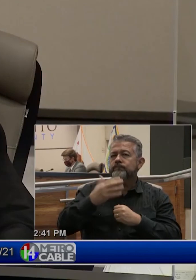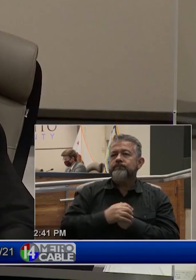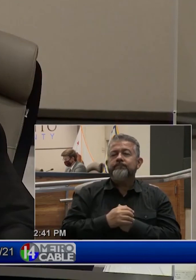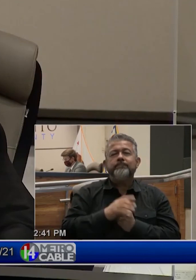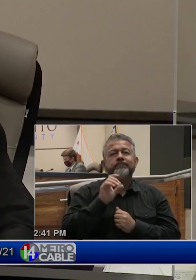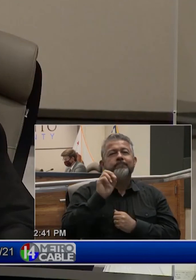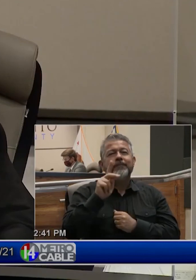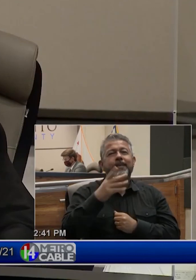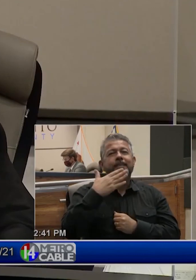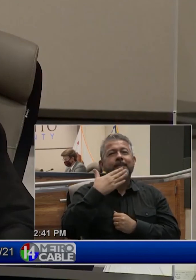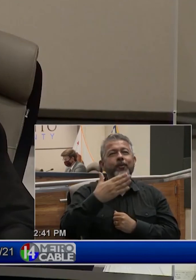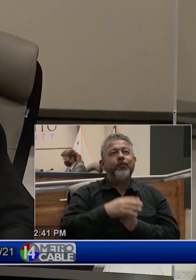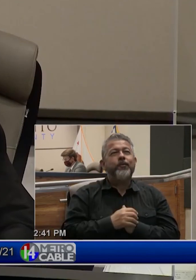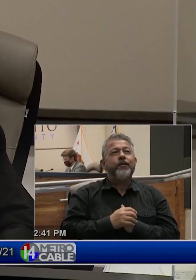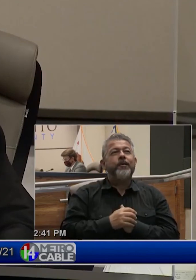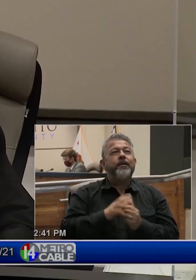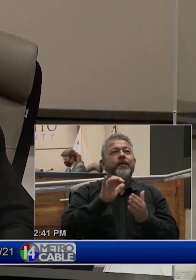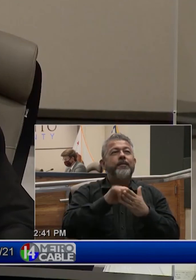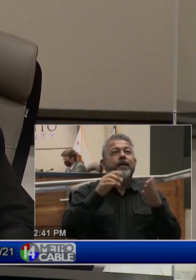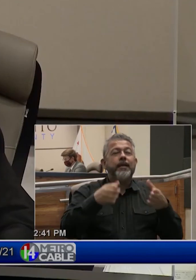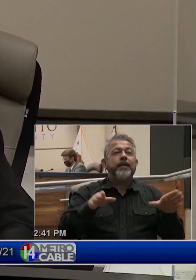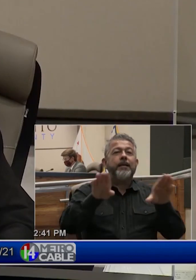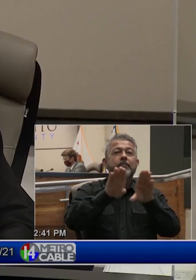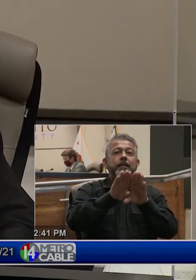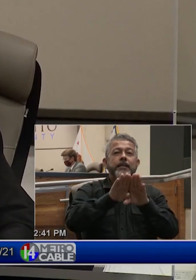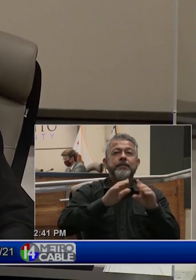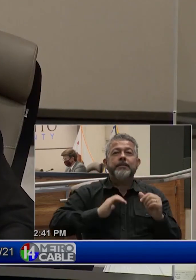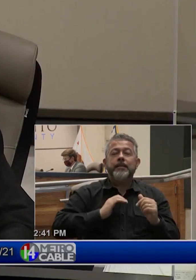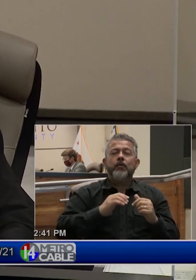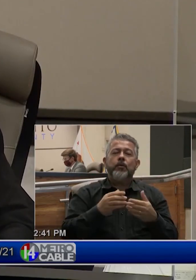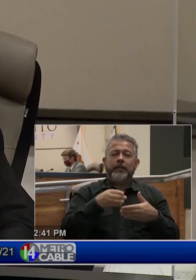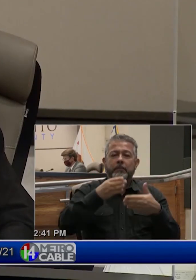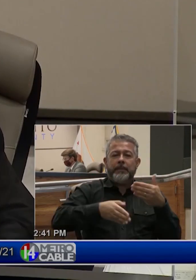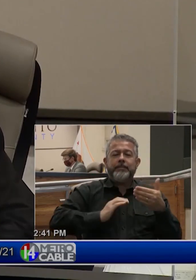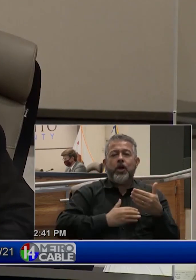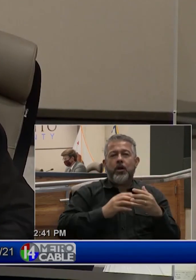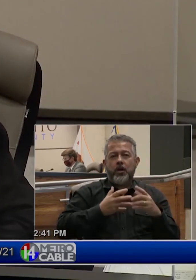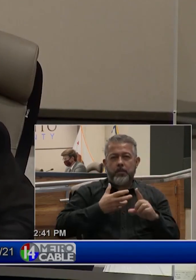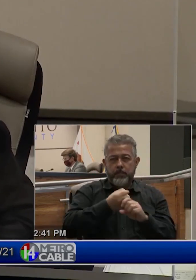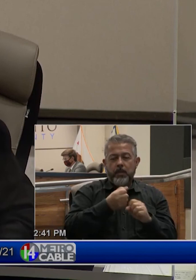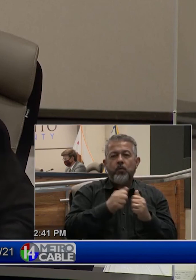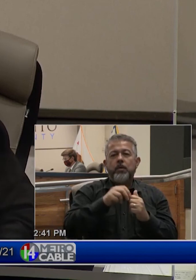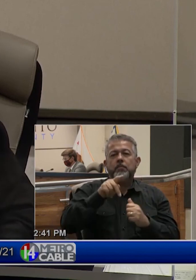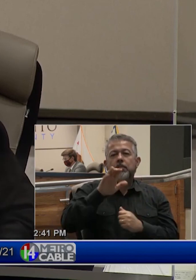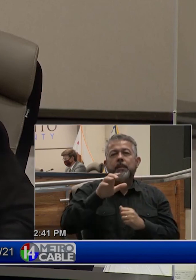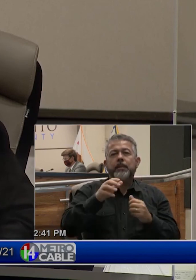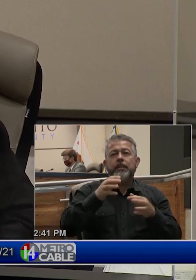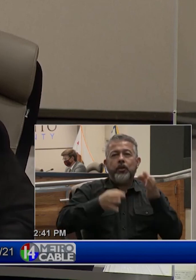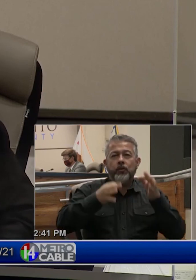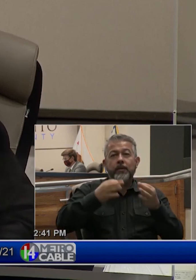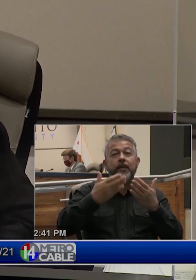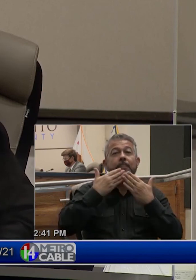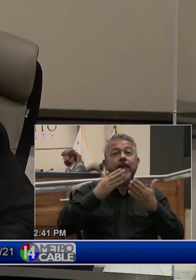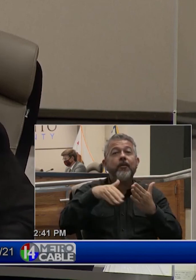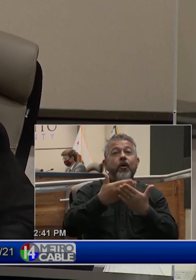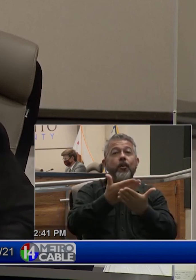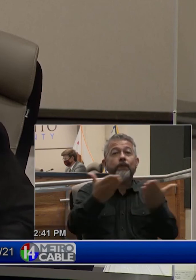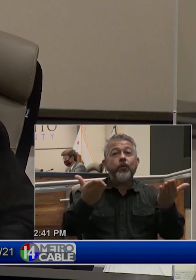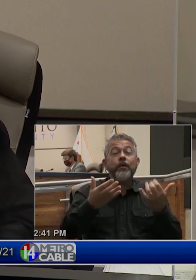GREAT THAT COMPLETES OUR UPDATE AND OUR COMPLETES OUR UPDATE AND OUR PUBLIC HEARING AND THANK YOU. PUBLIC HEARING AND THANK YOU. AND AT THIS TIME MOVE ON TO NEXT